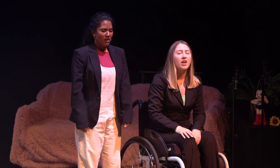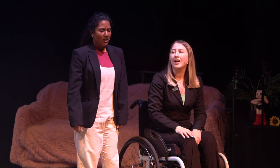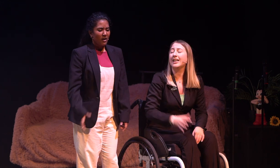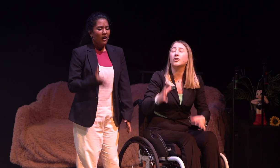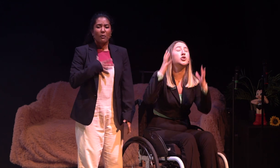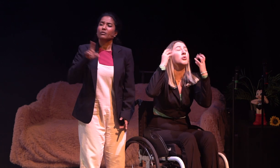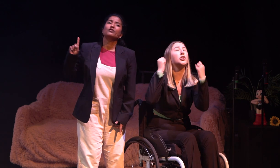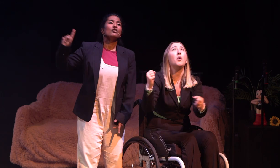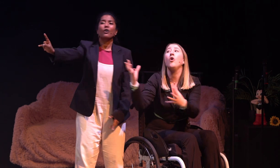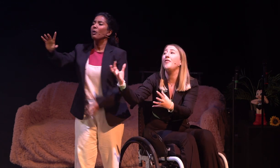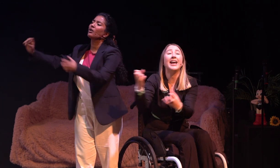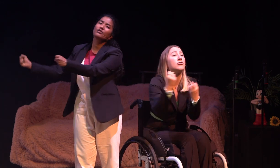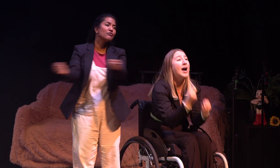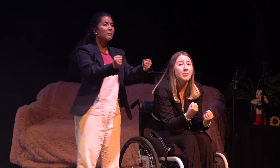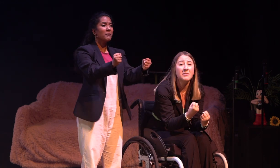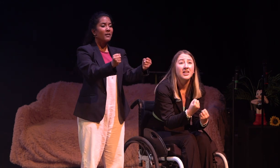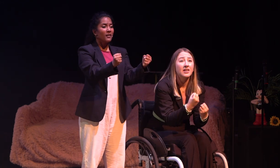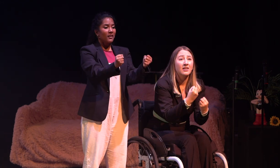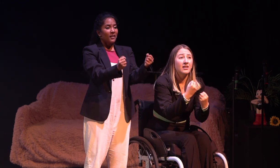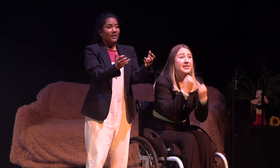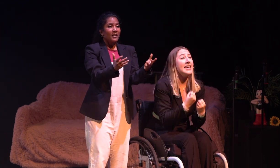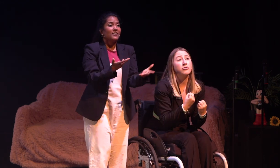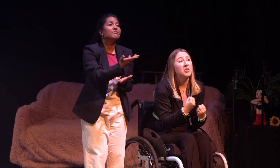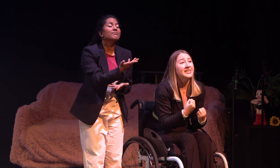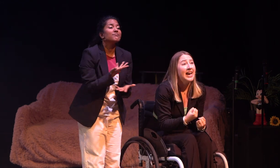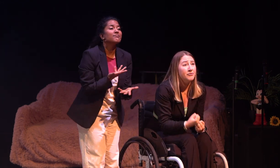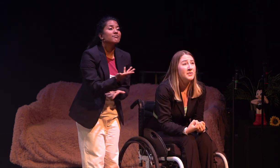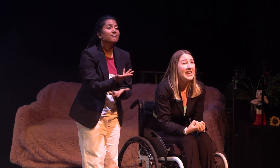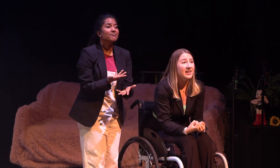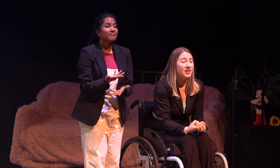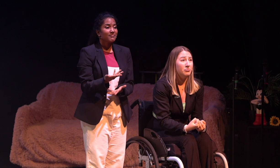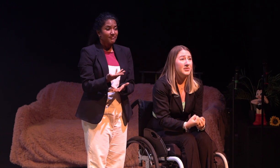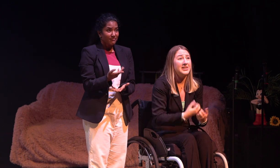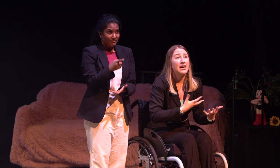gob. I just want to go over and grab him, take him to one side for a minute, see